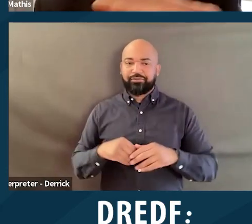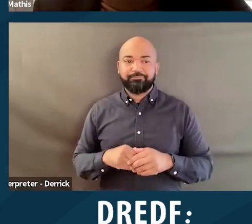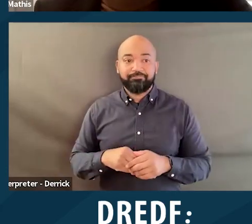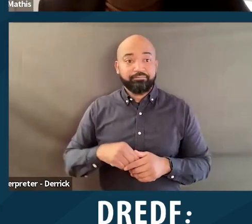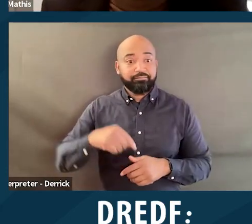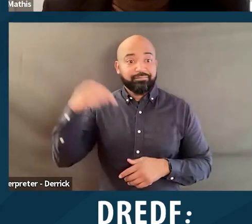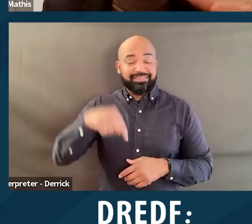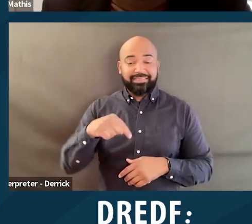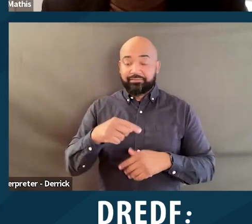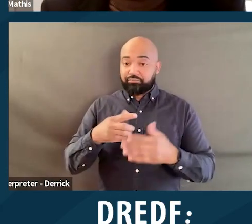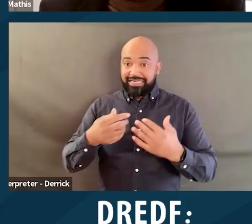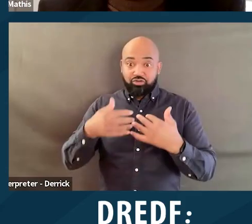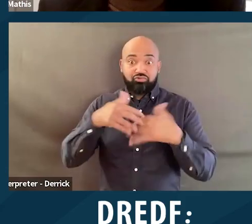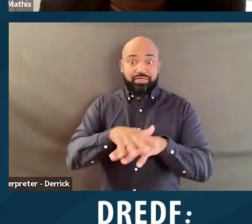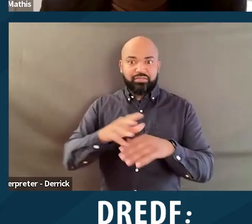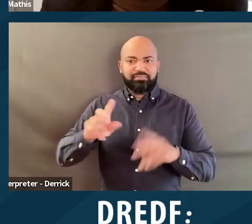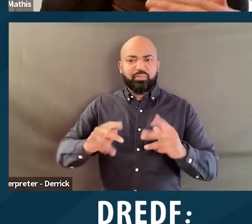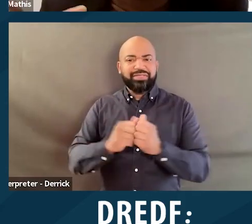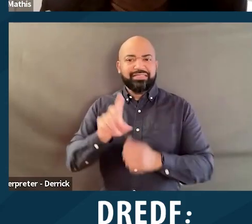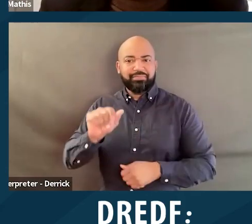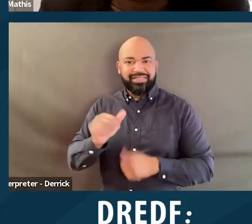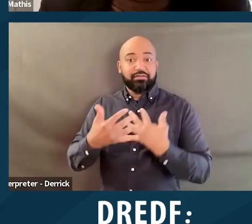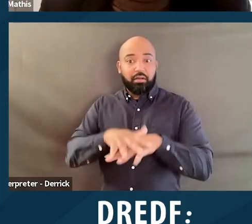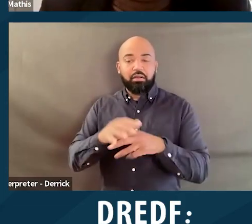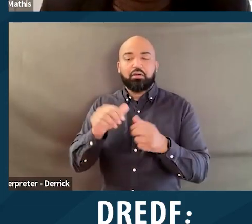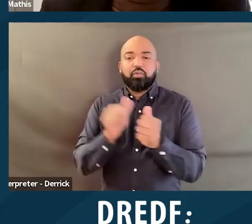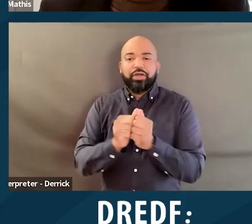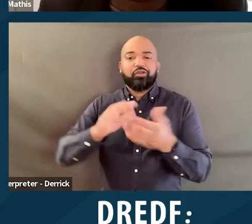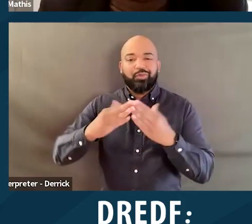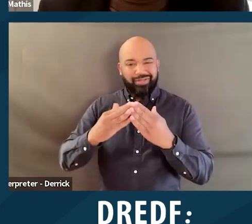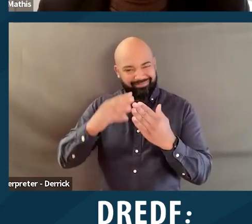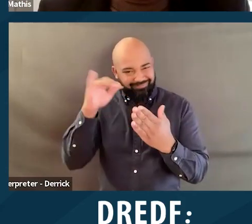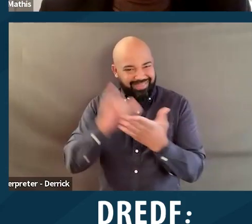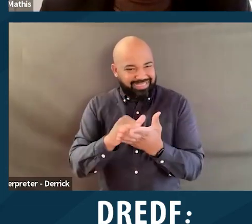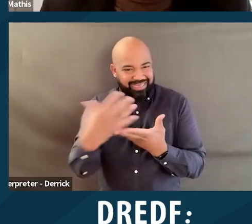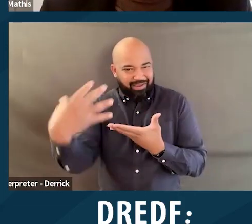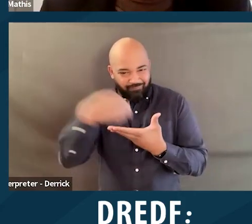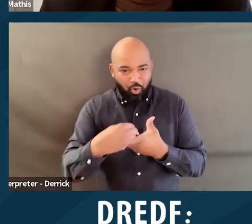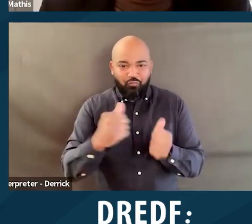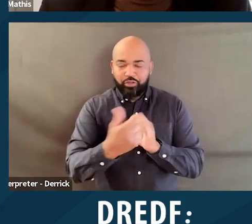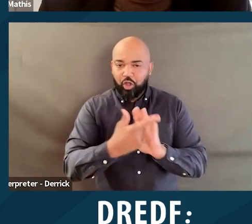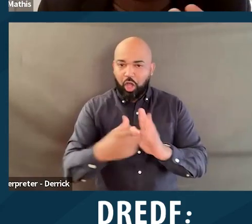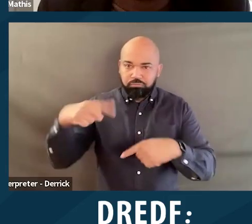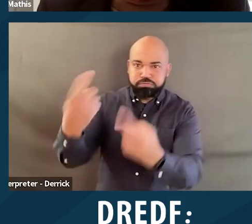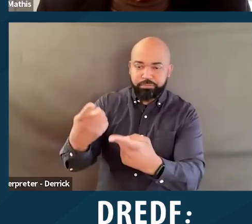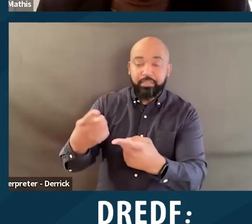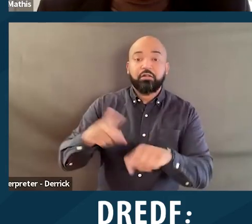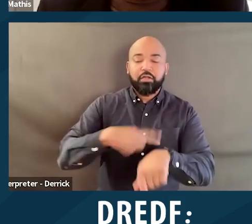But I just ‑‑ I want to highlight that this is the integration mandate is supported by many,